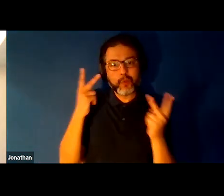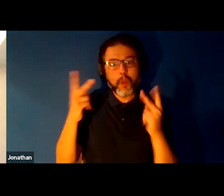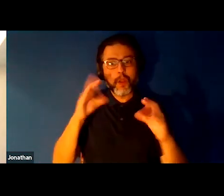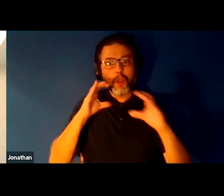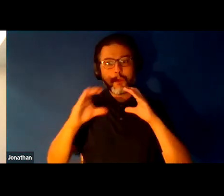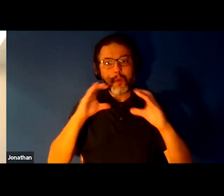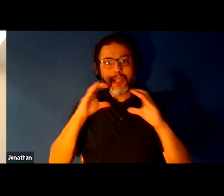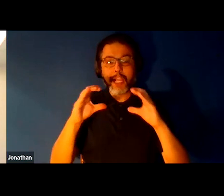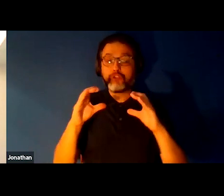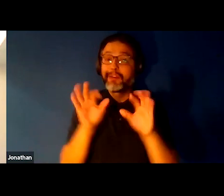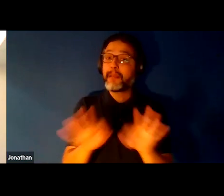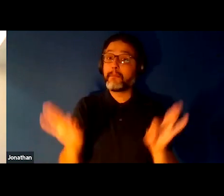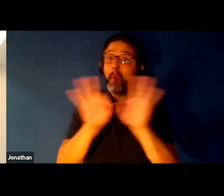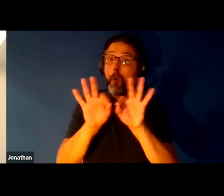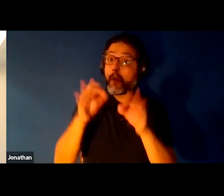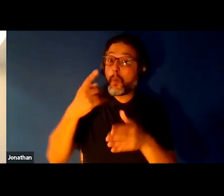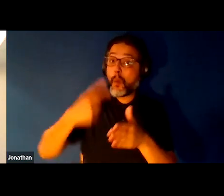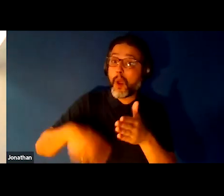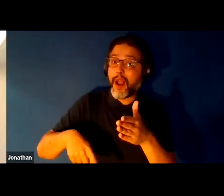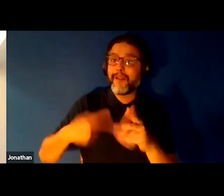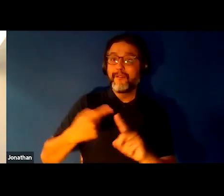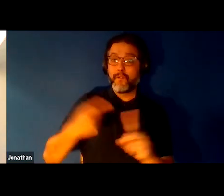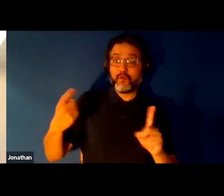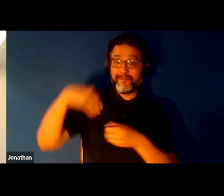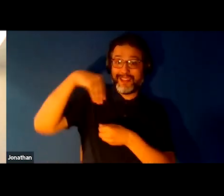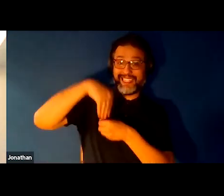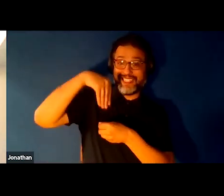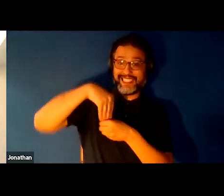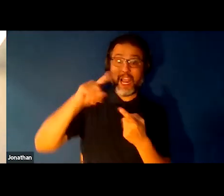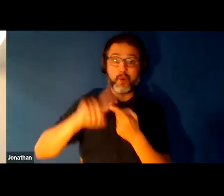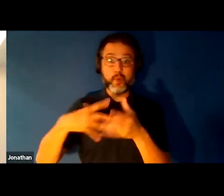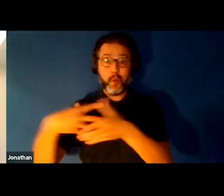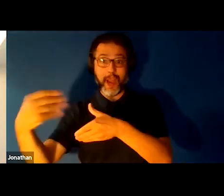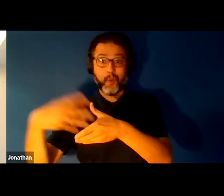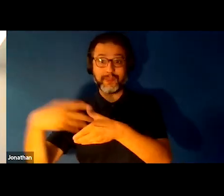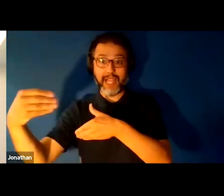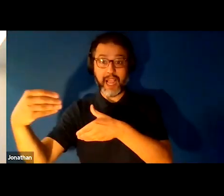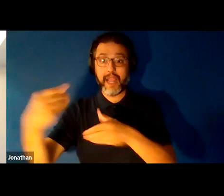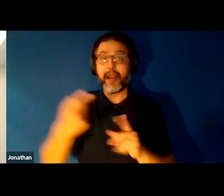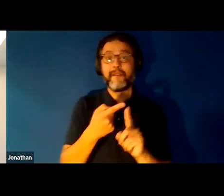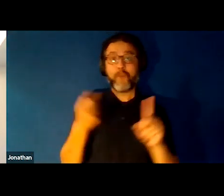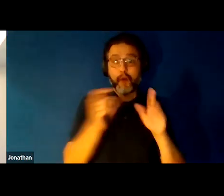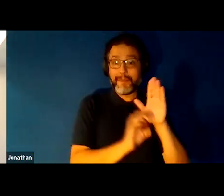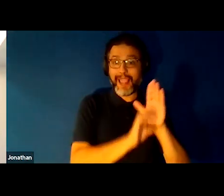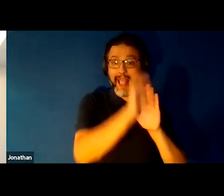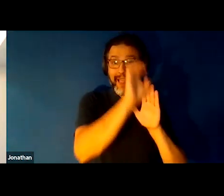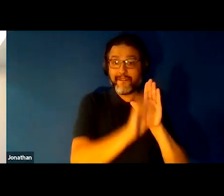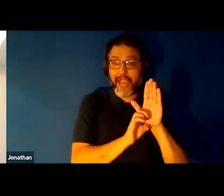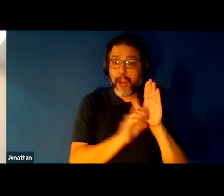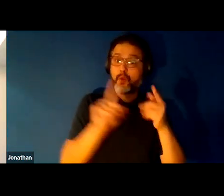the interior to exterior; from the front door through to the elevator lobby; and from the